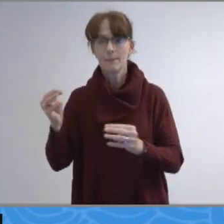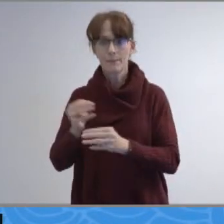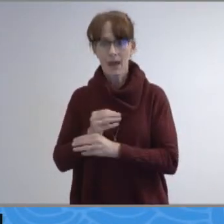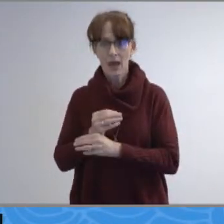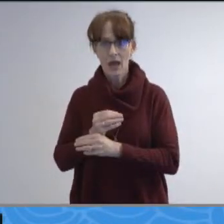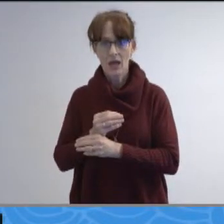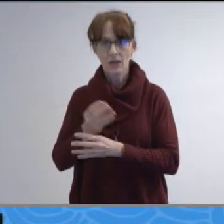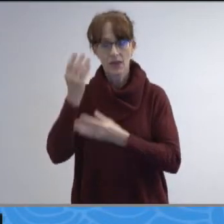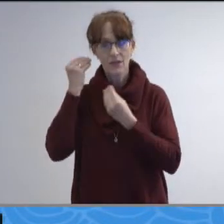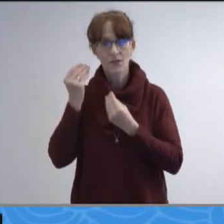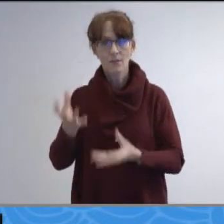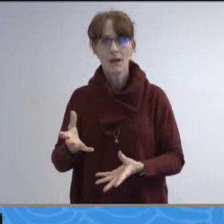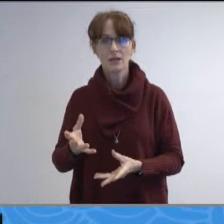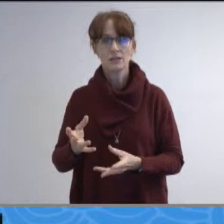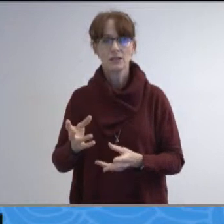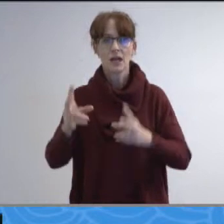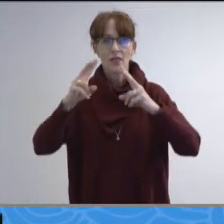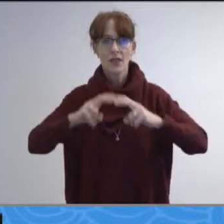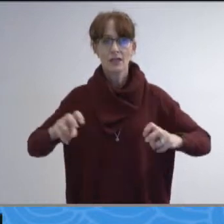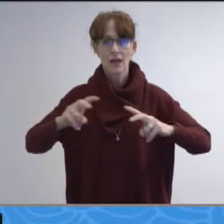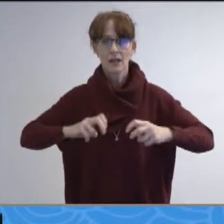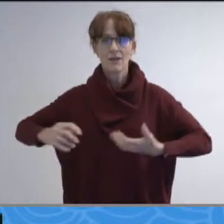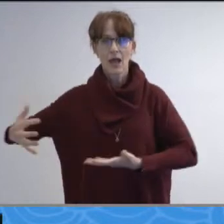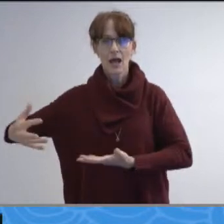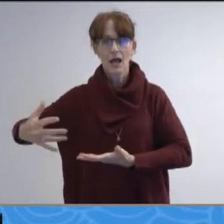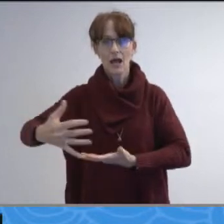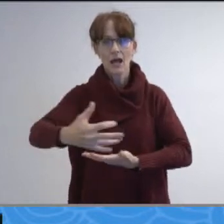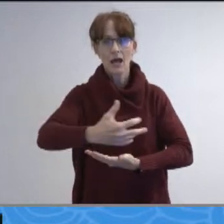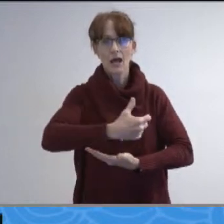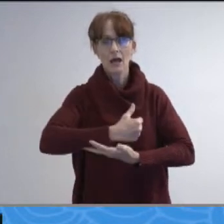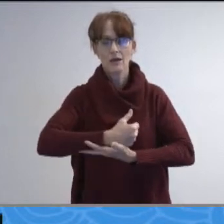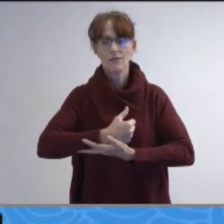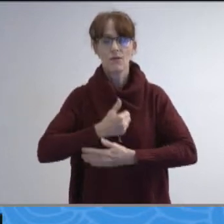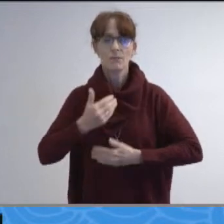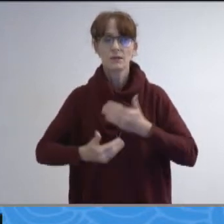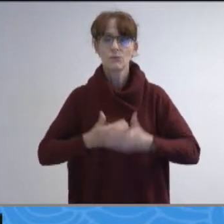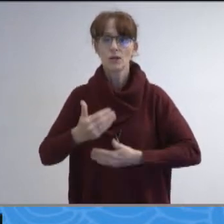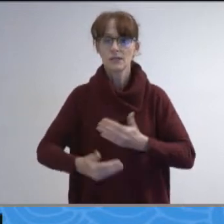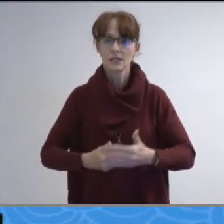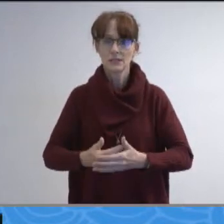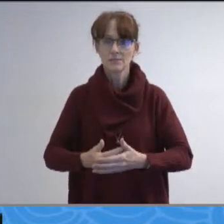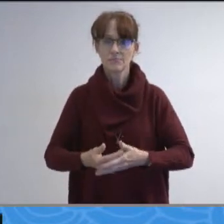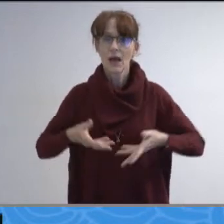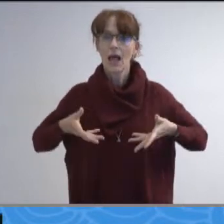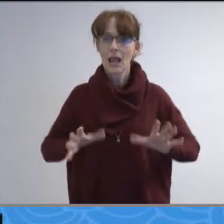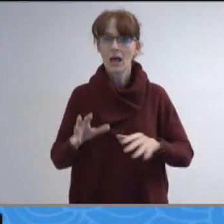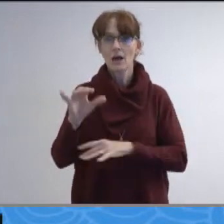The information the Diagnostic gathers from this process allows i-Ready to pinpoint